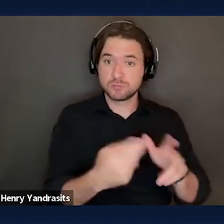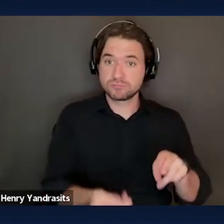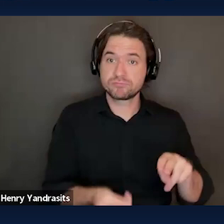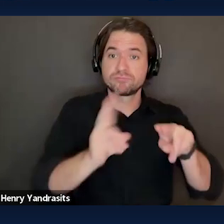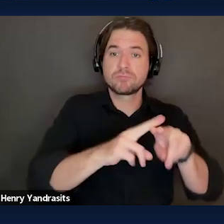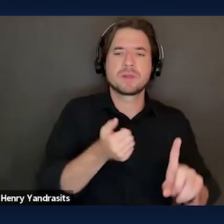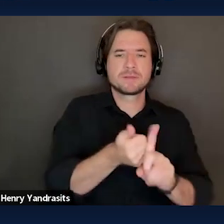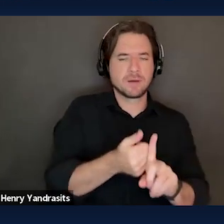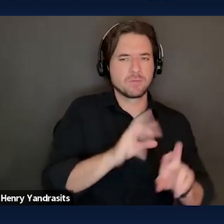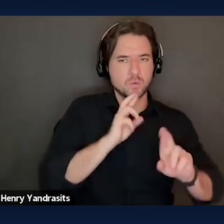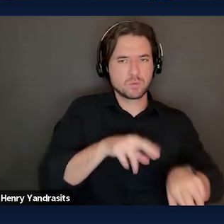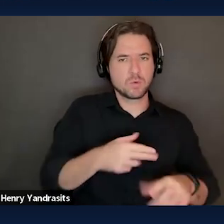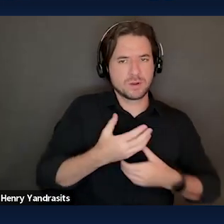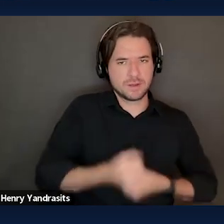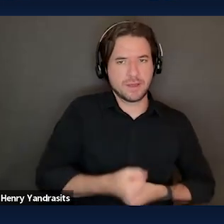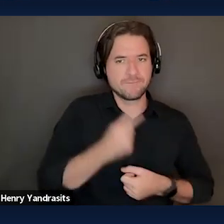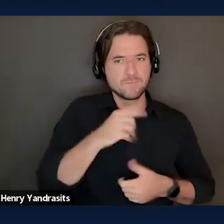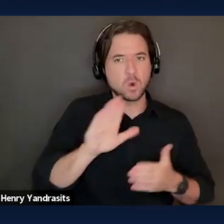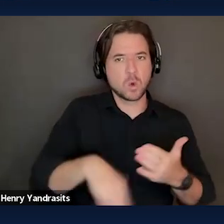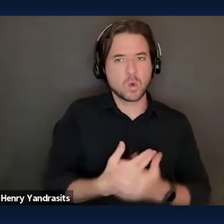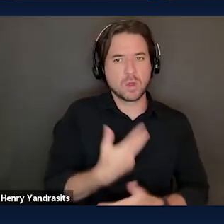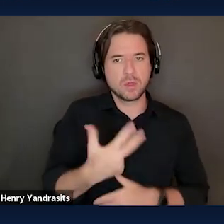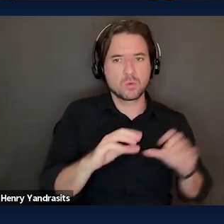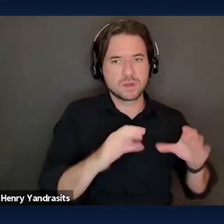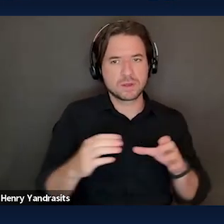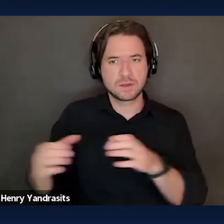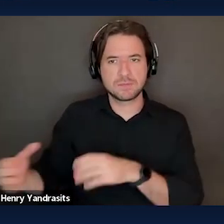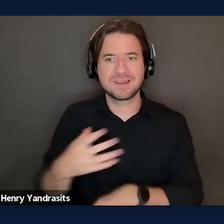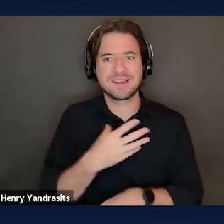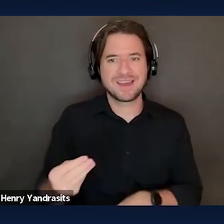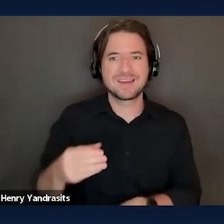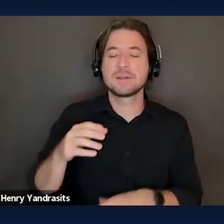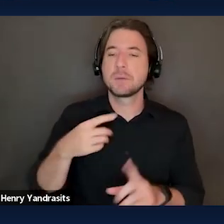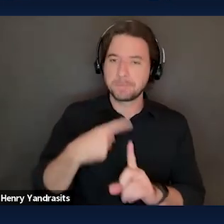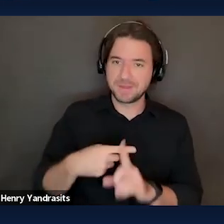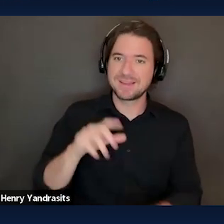And their self-reported confidence in all three categories. As well as in their ATDP scores.